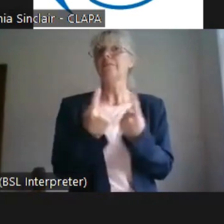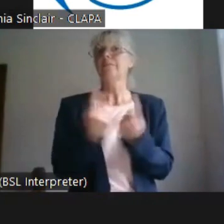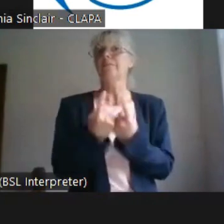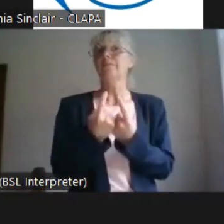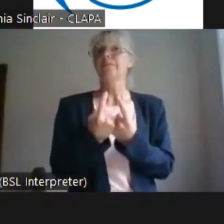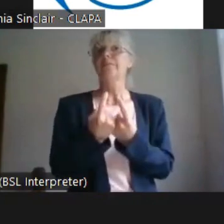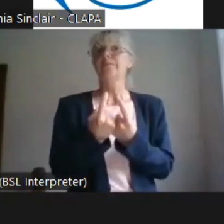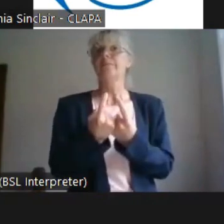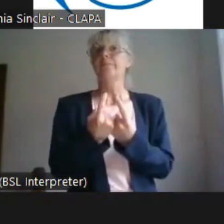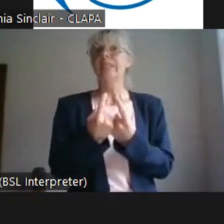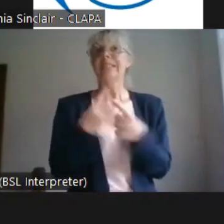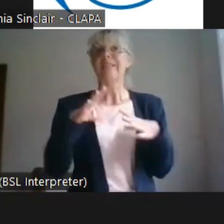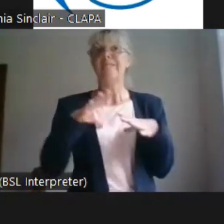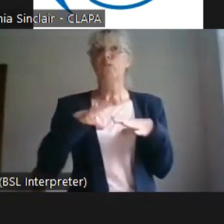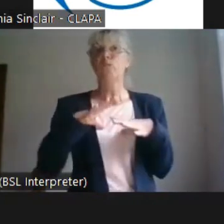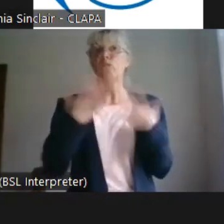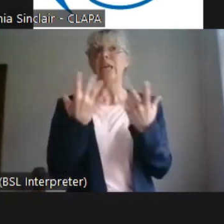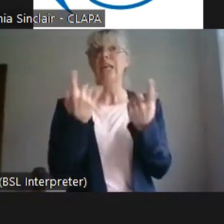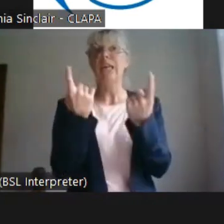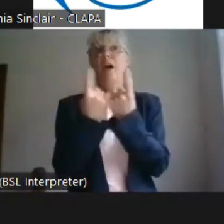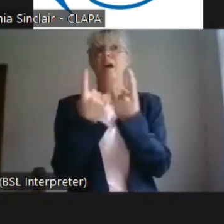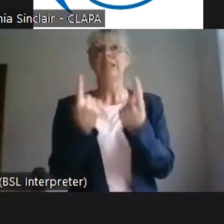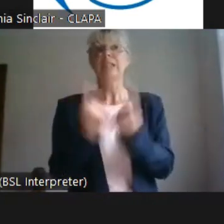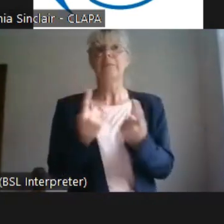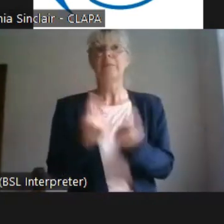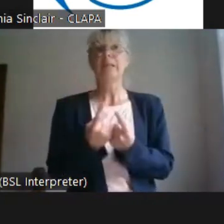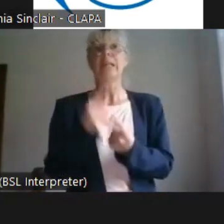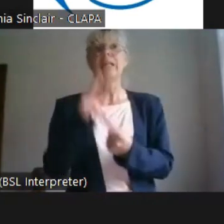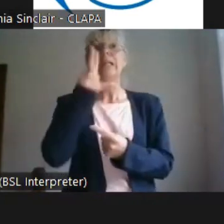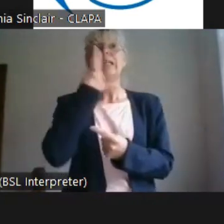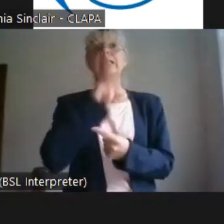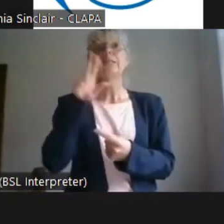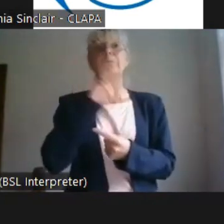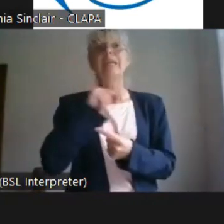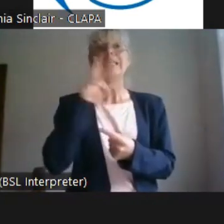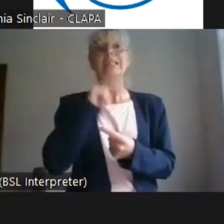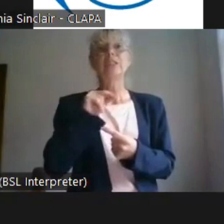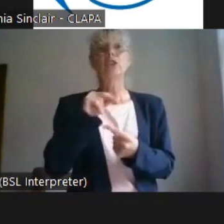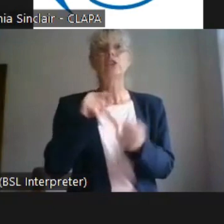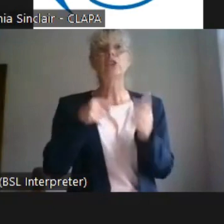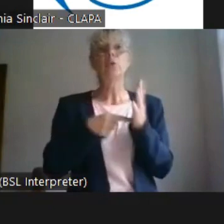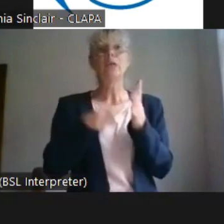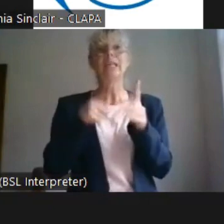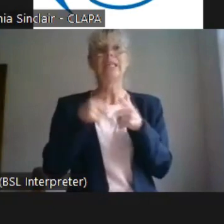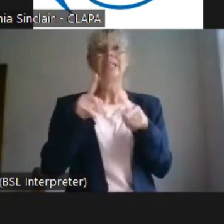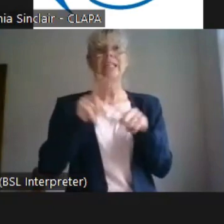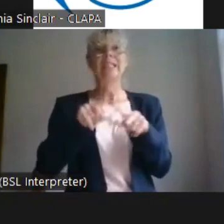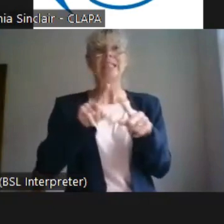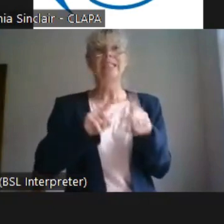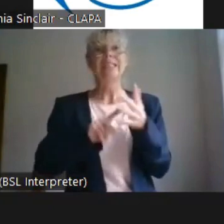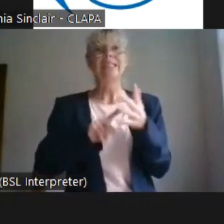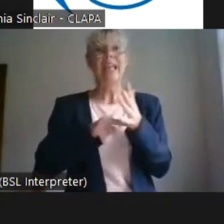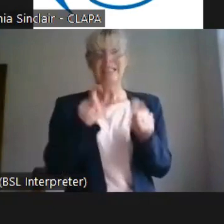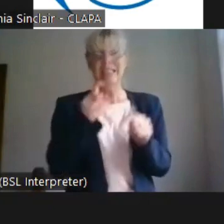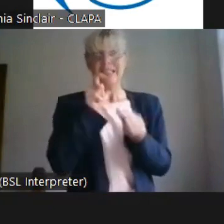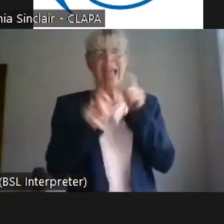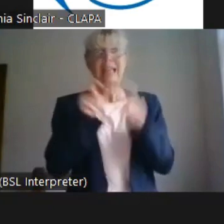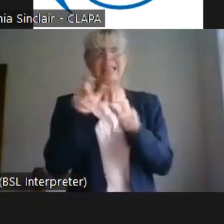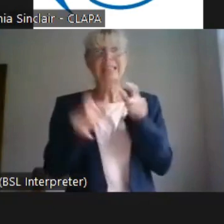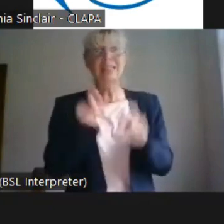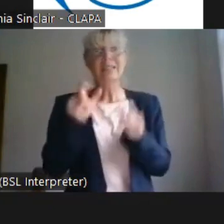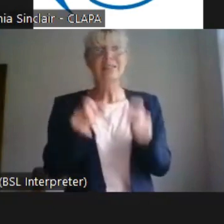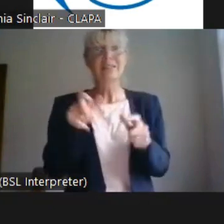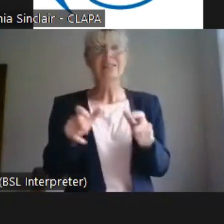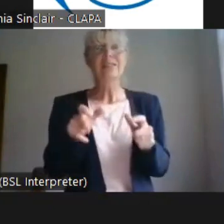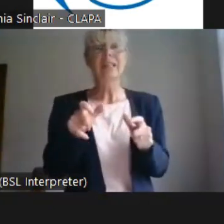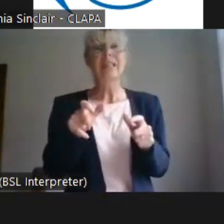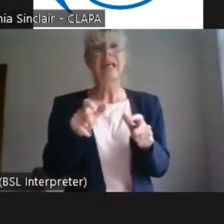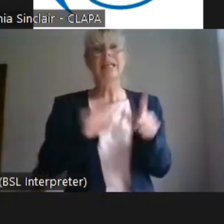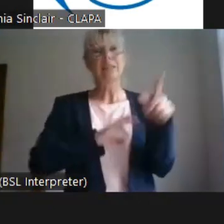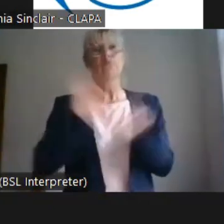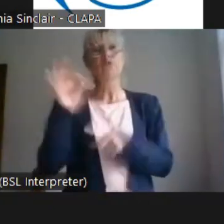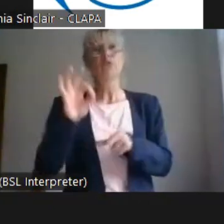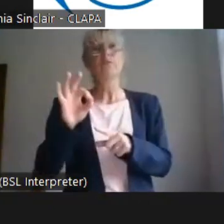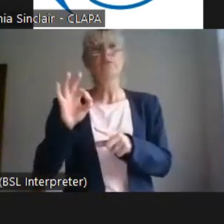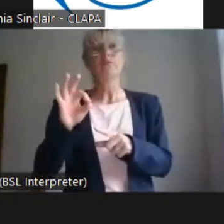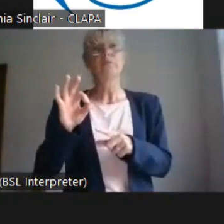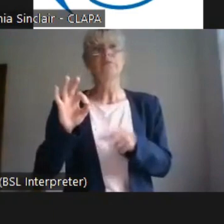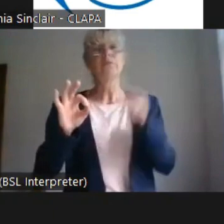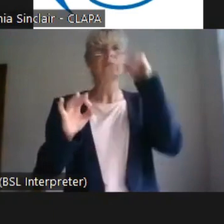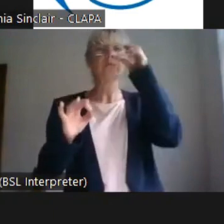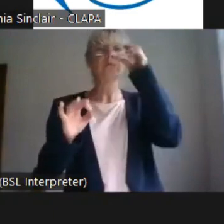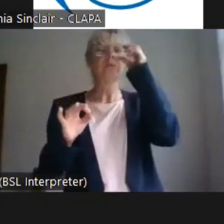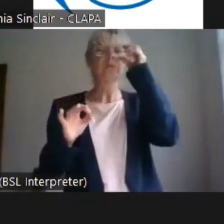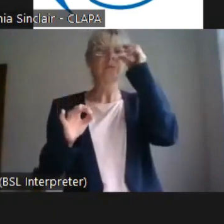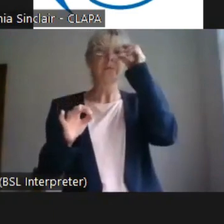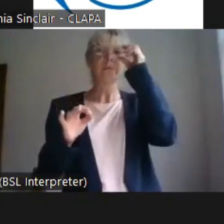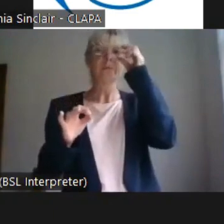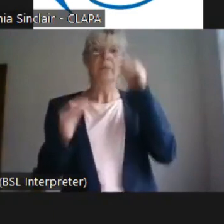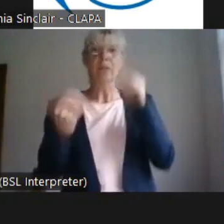item and that's speech to text apps uh which are uh becoming much more better um of recent uh years